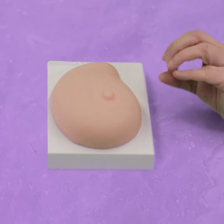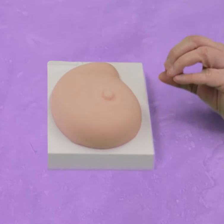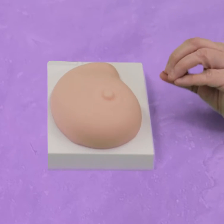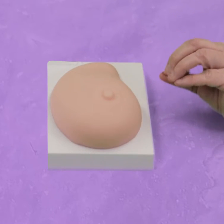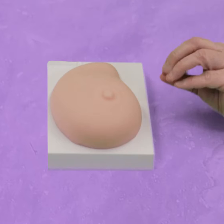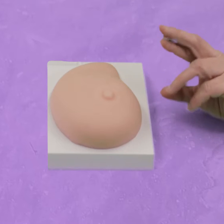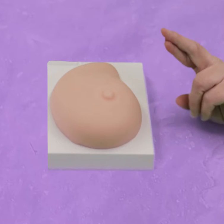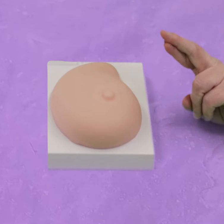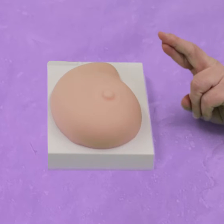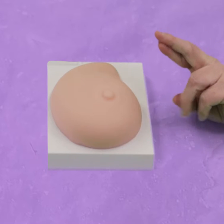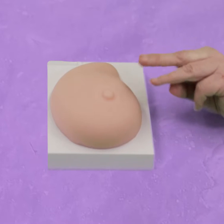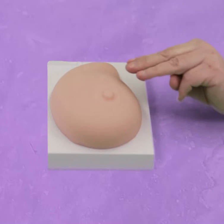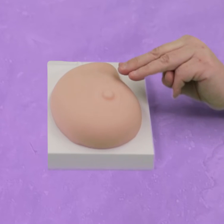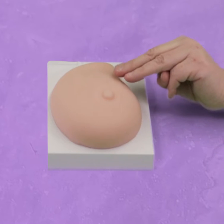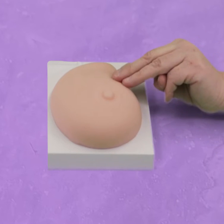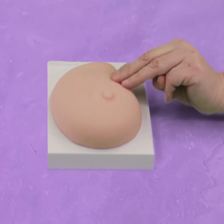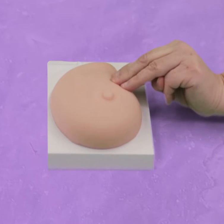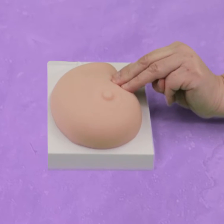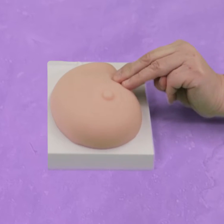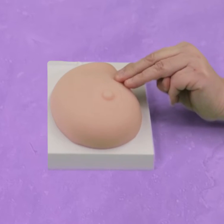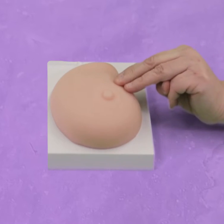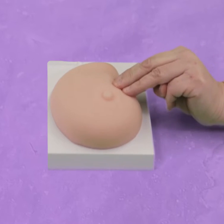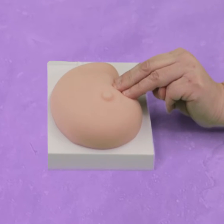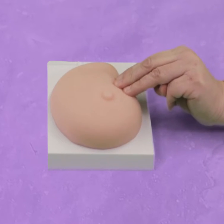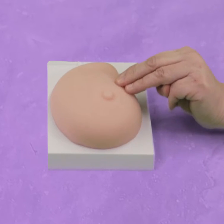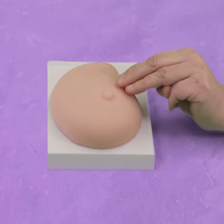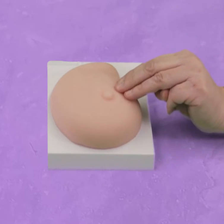or vertical motion.